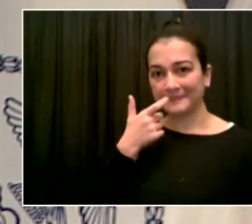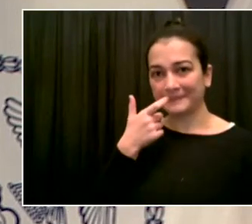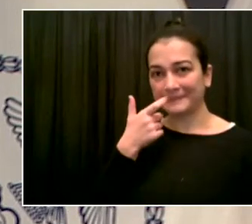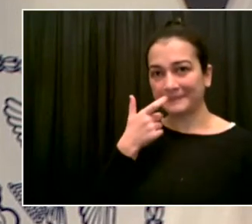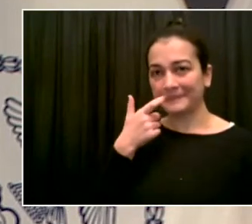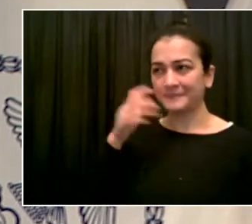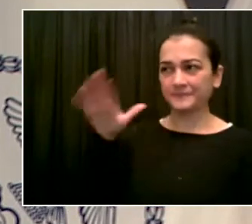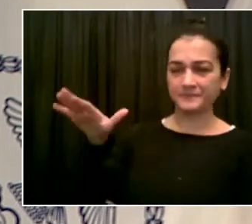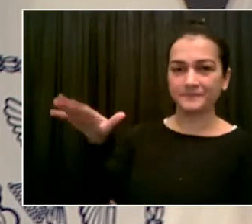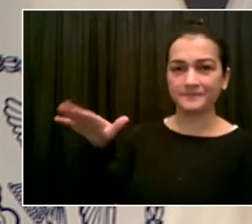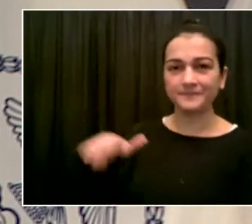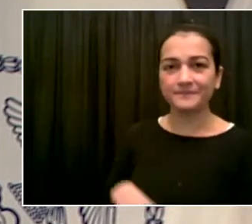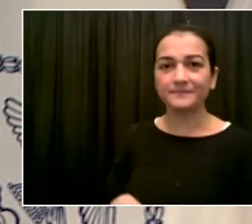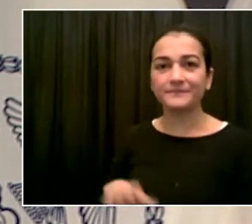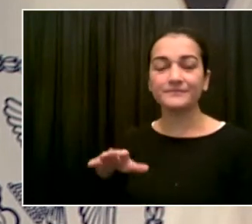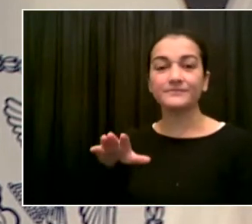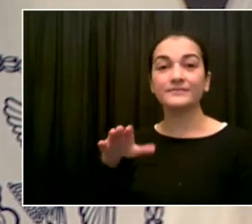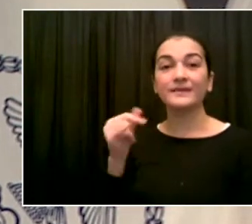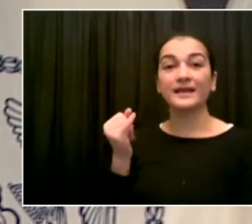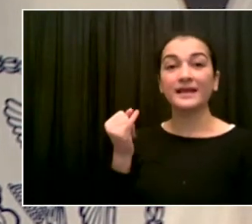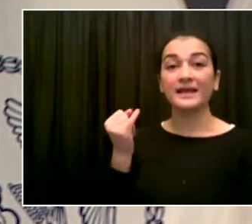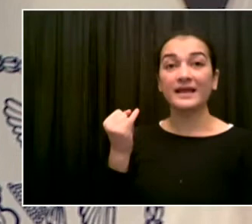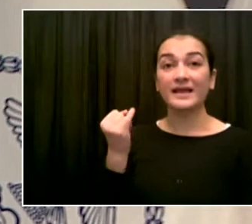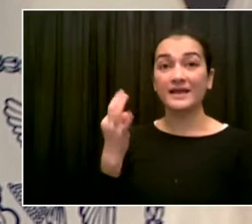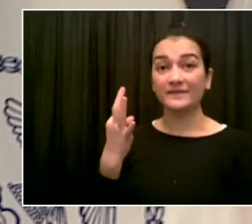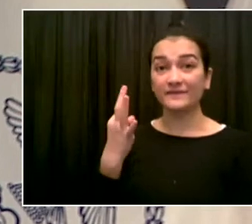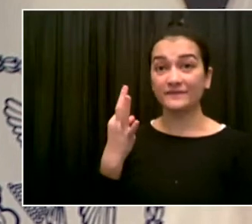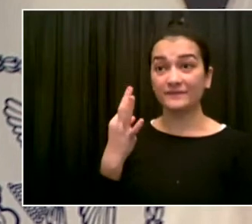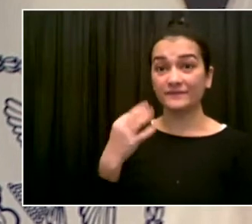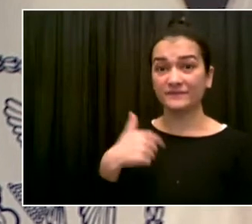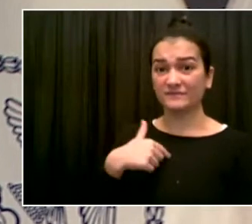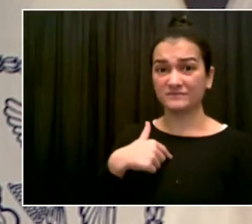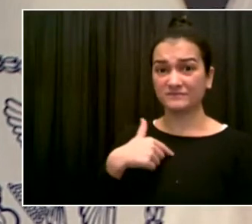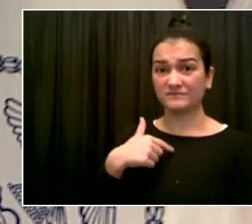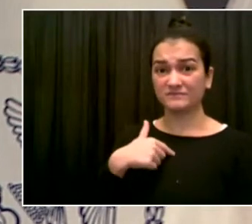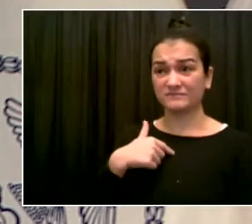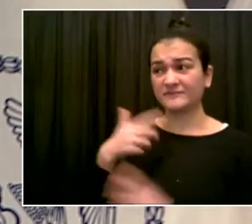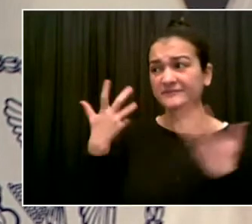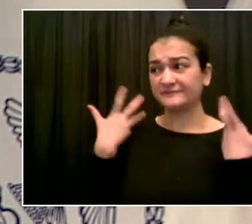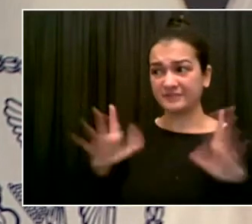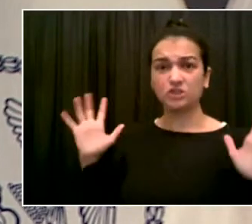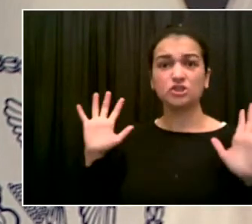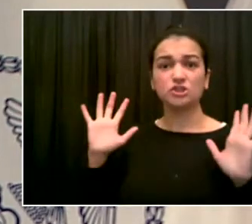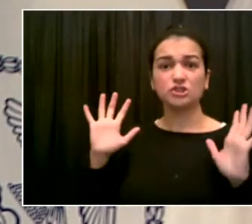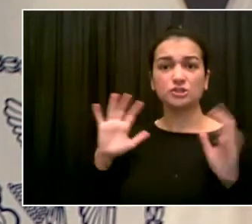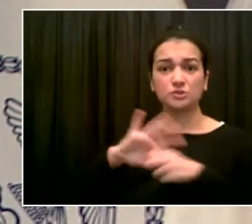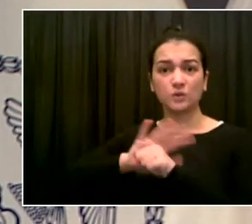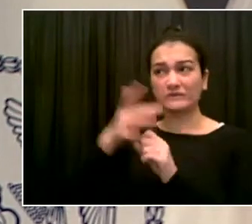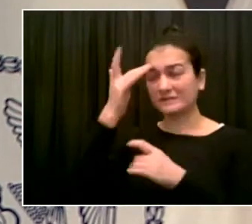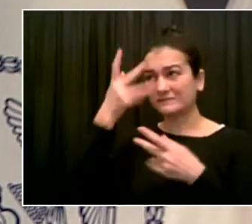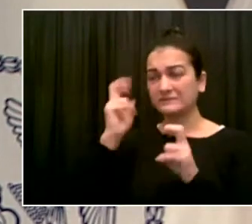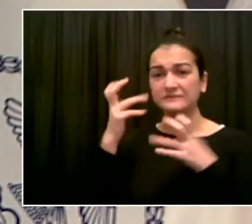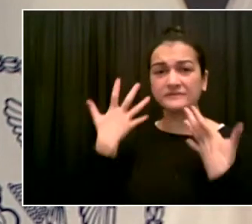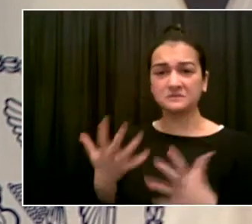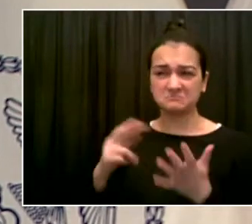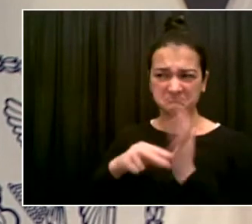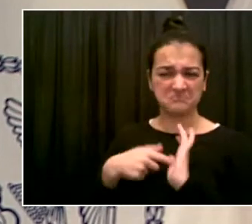THIS CONVERSATION MULTIPLE TIMES